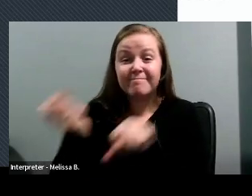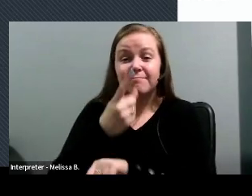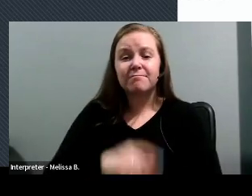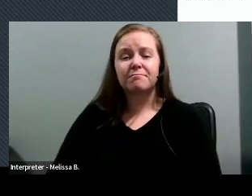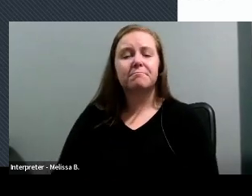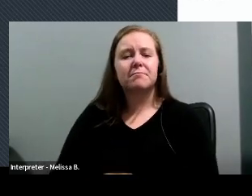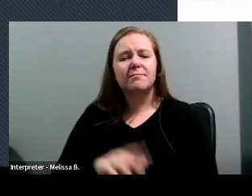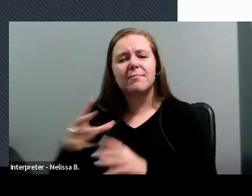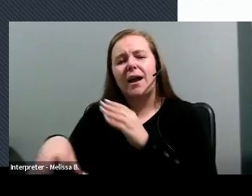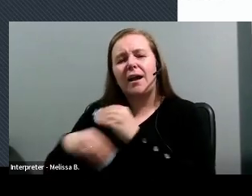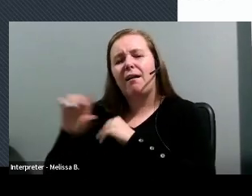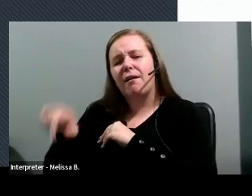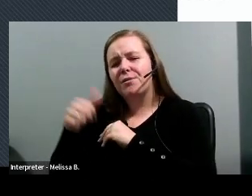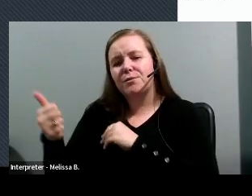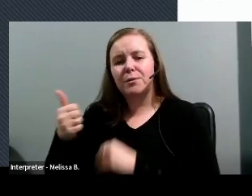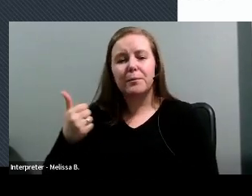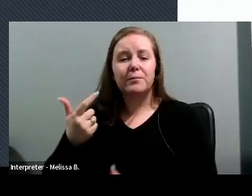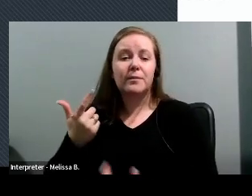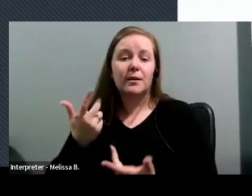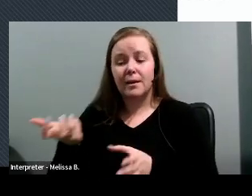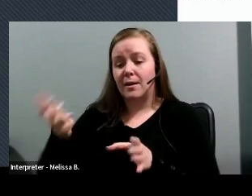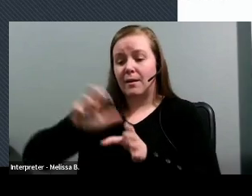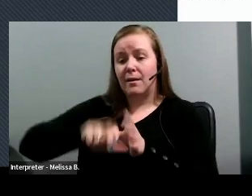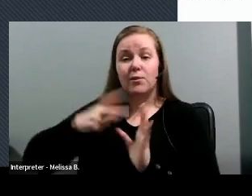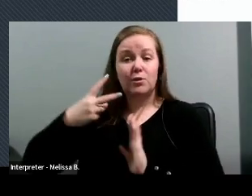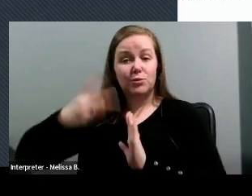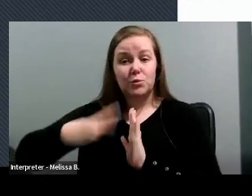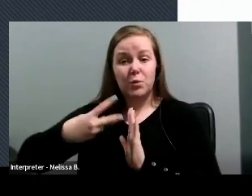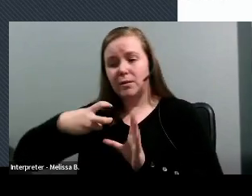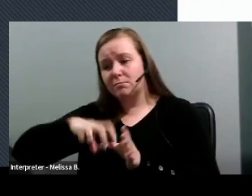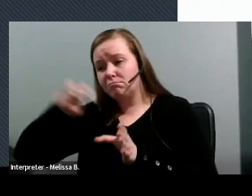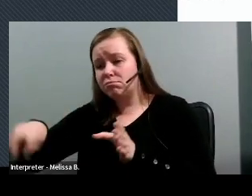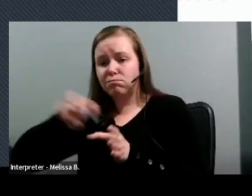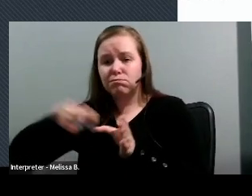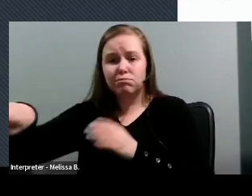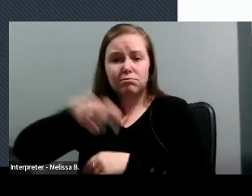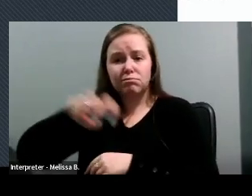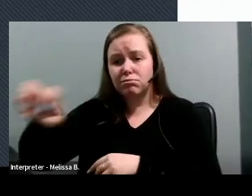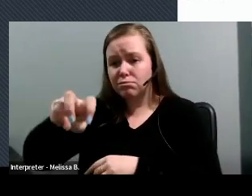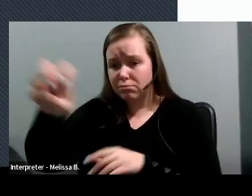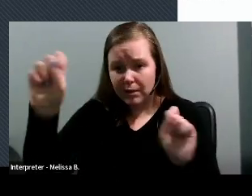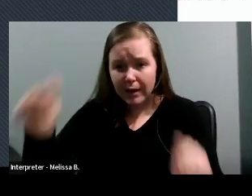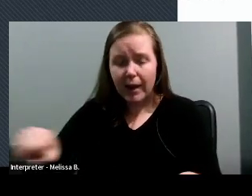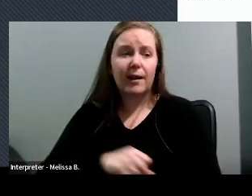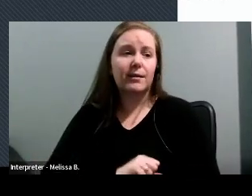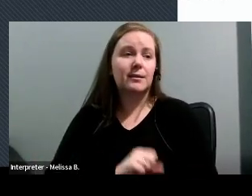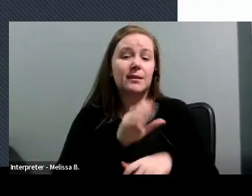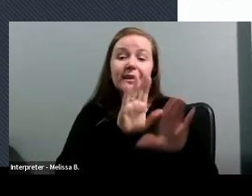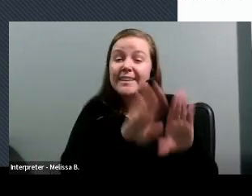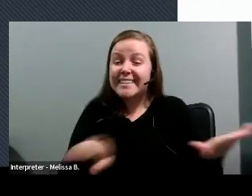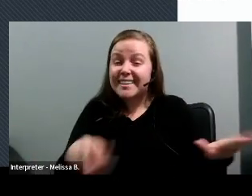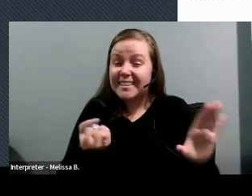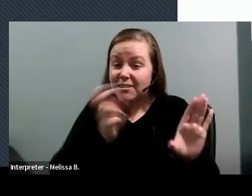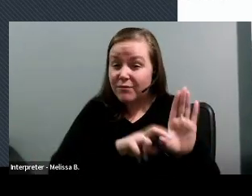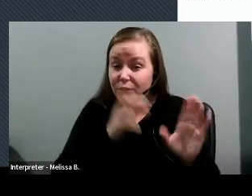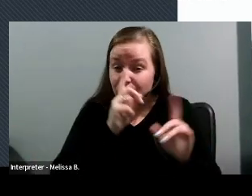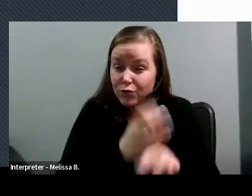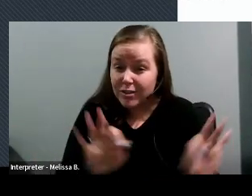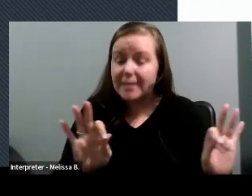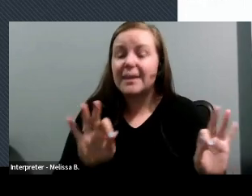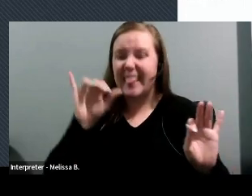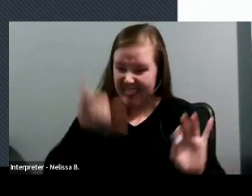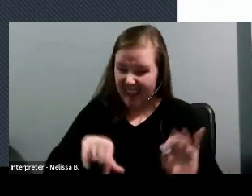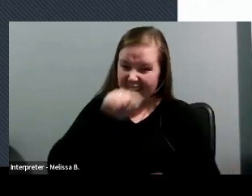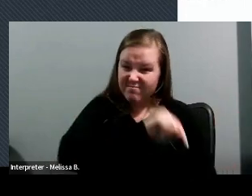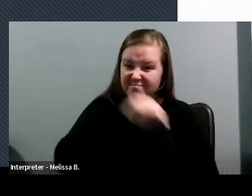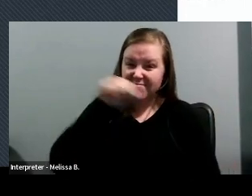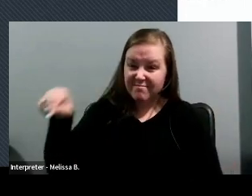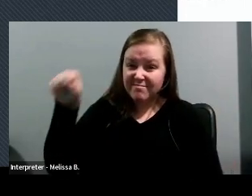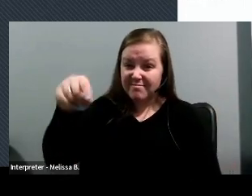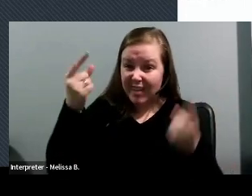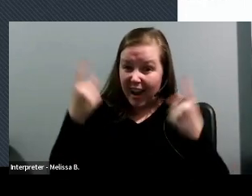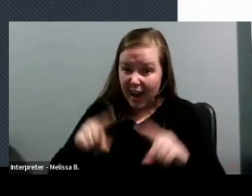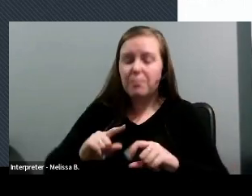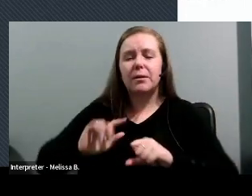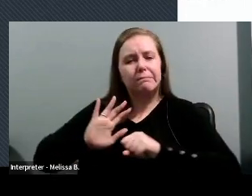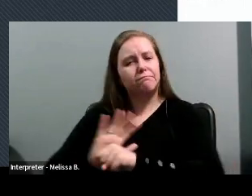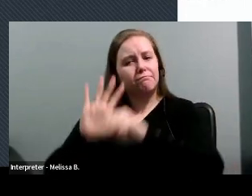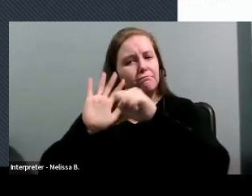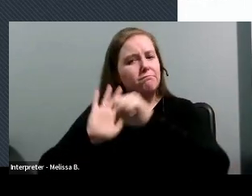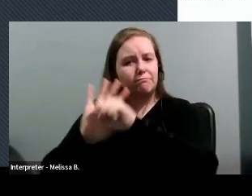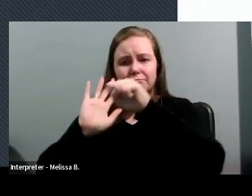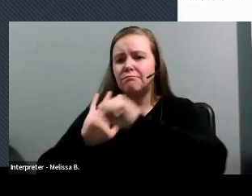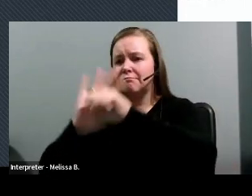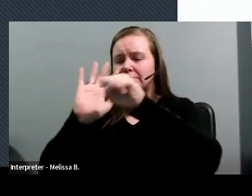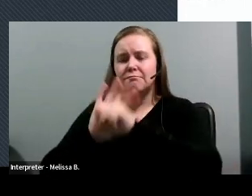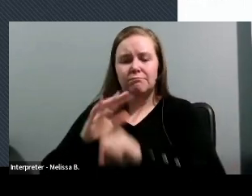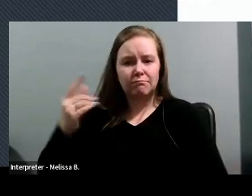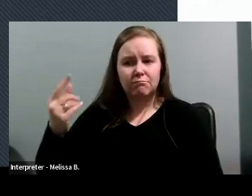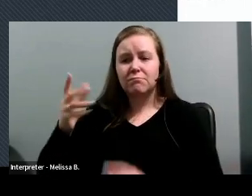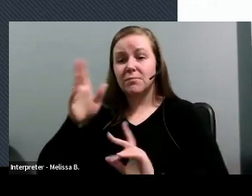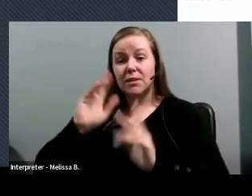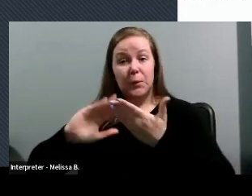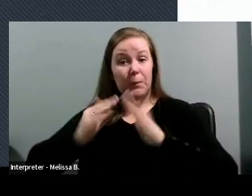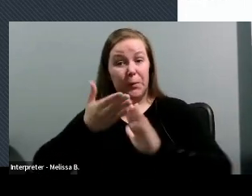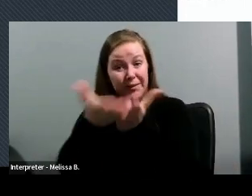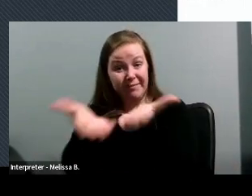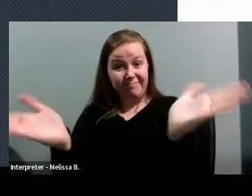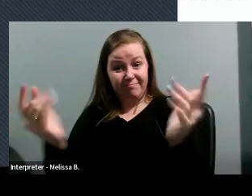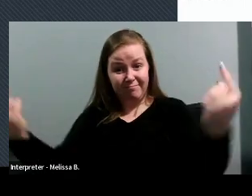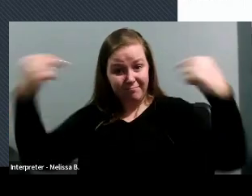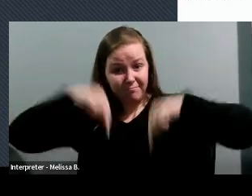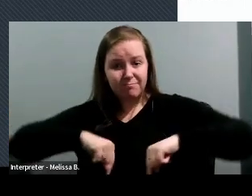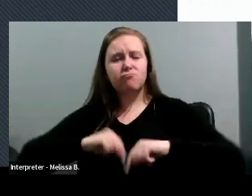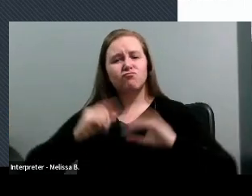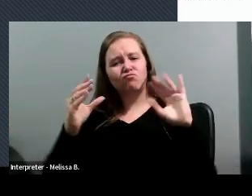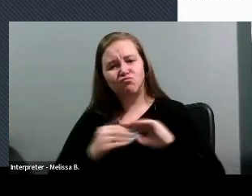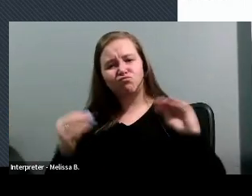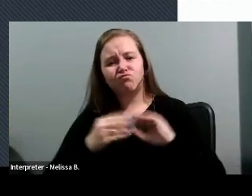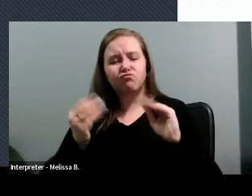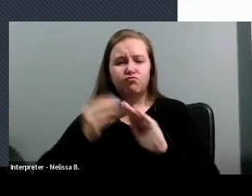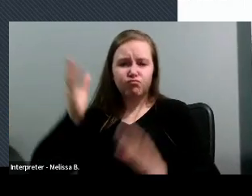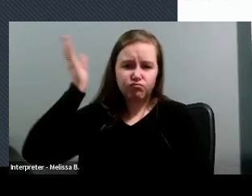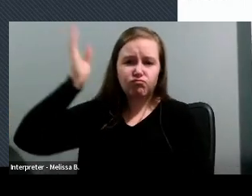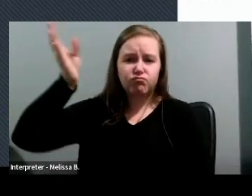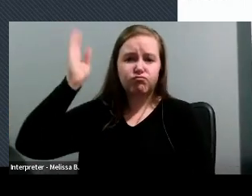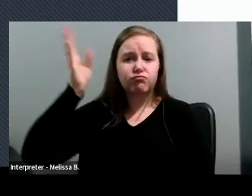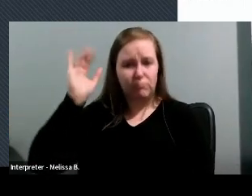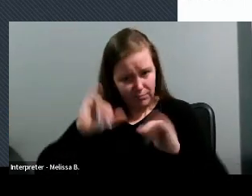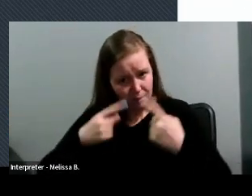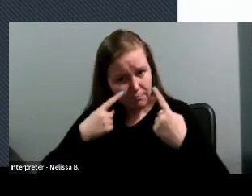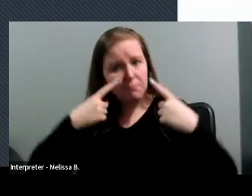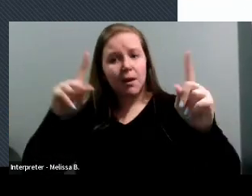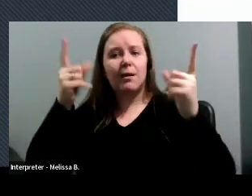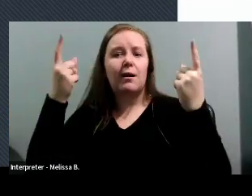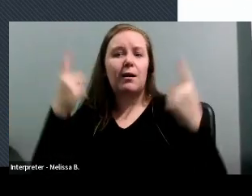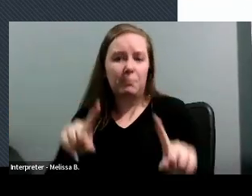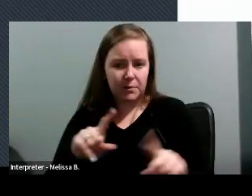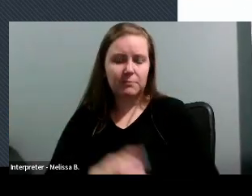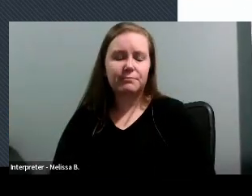Melissa Wong (she/her), SPT: Or two, being able to hop on and off of transit for a two-hour ticket. That all came through ongoing advocacy, through community members, coming out to budget meetings, and also meeting with city councilors and, and really pushing for those changes.